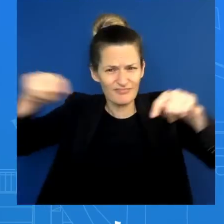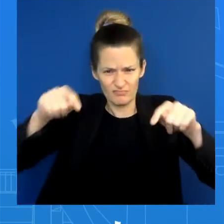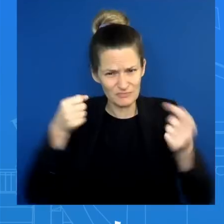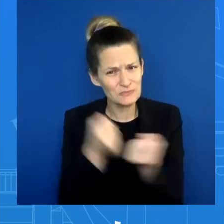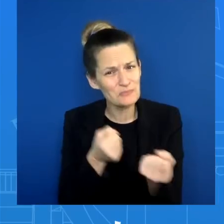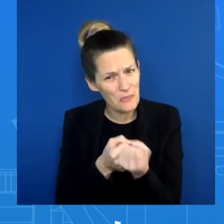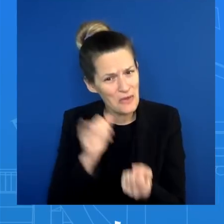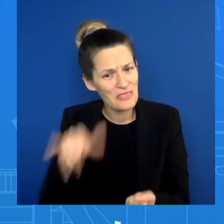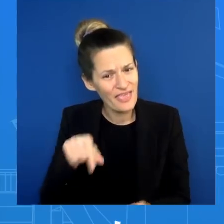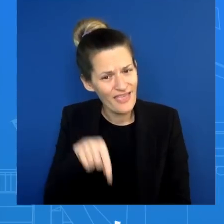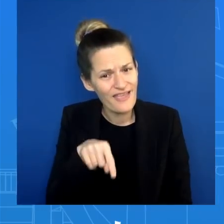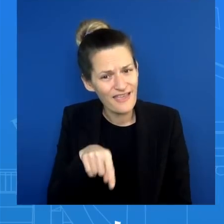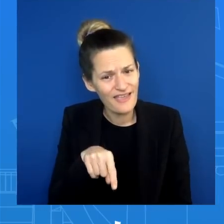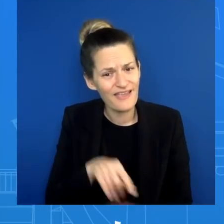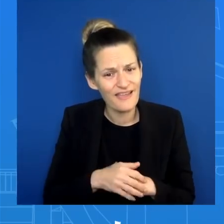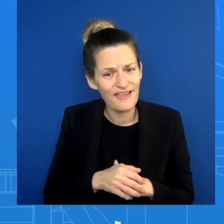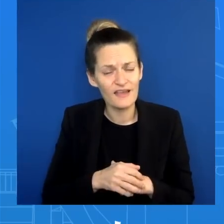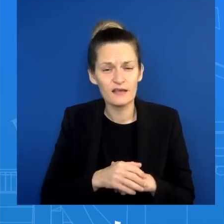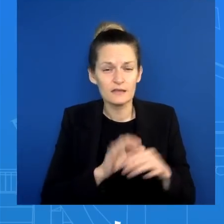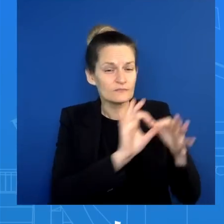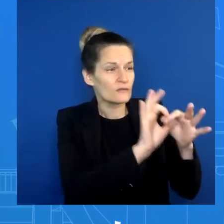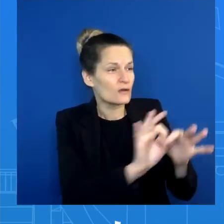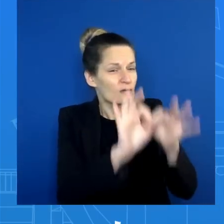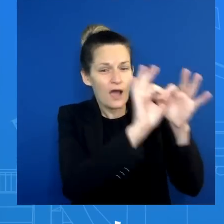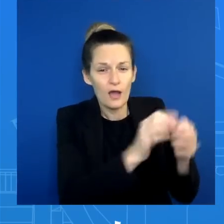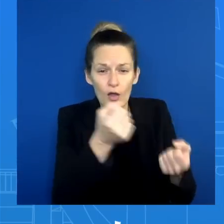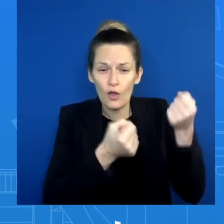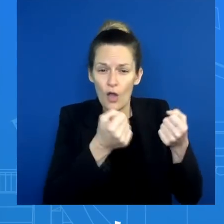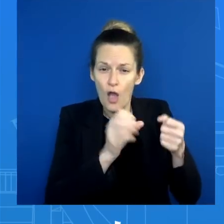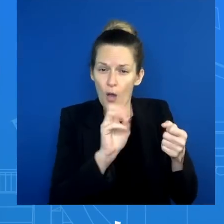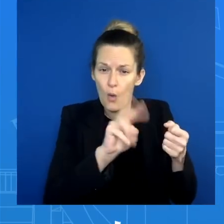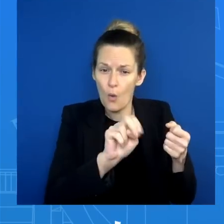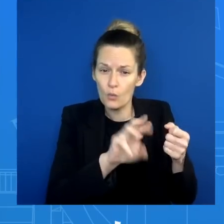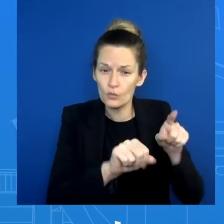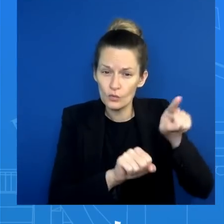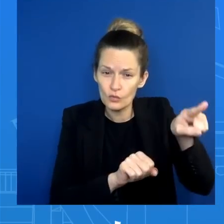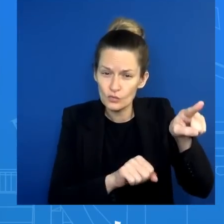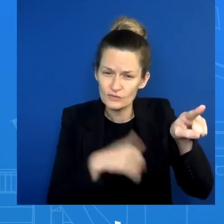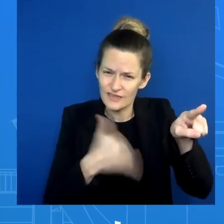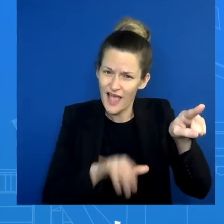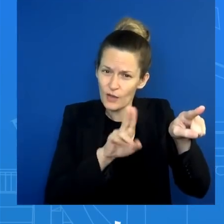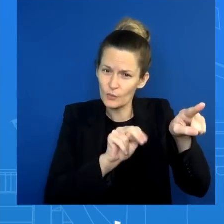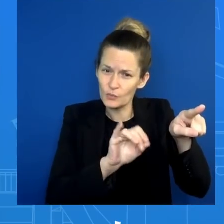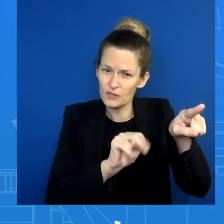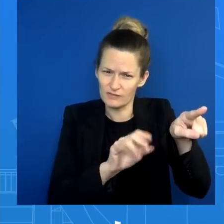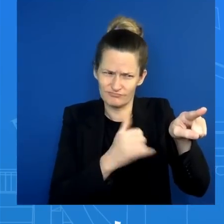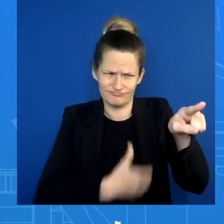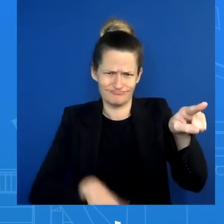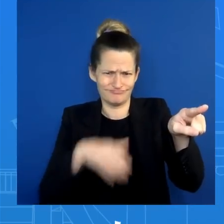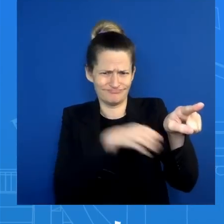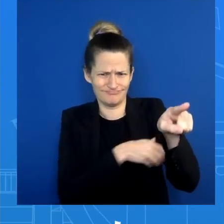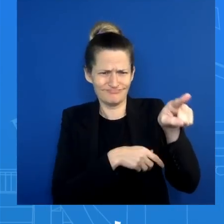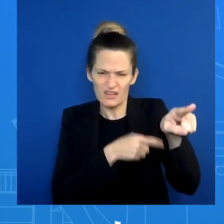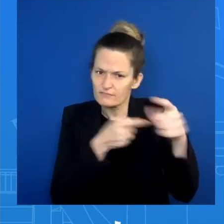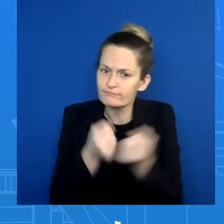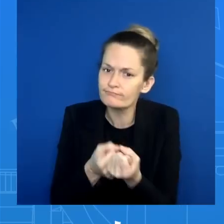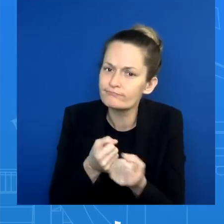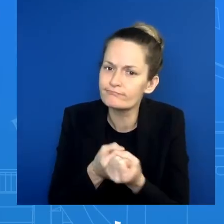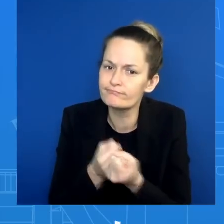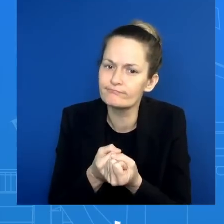stands with working families over special interests. That's what we're talking about. American Federal Federation of State, County